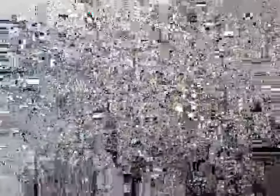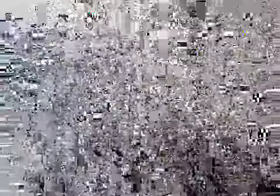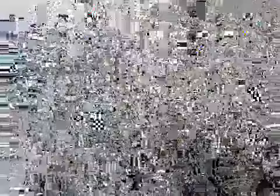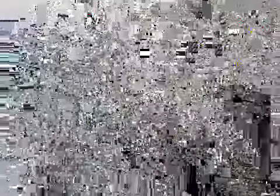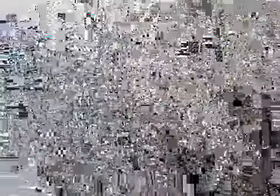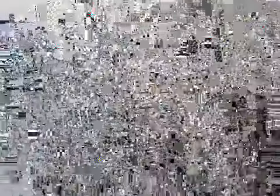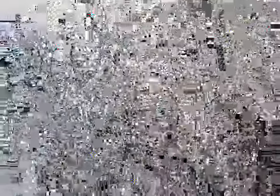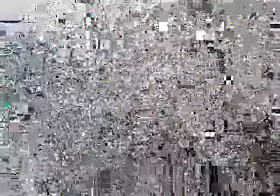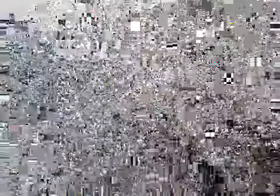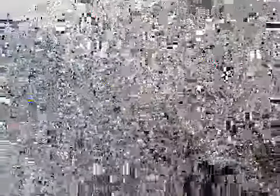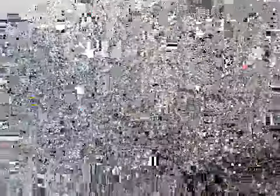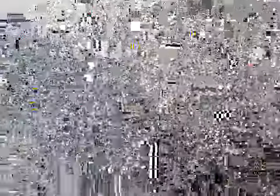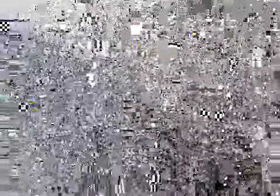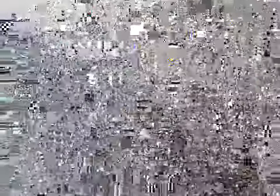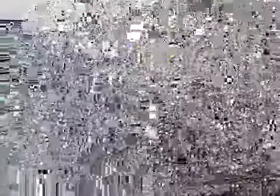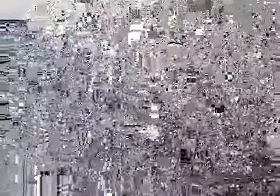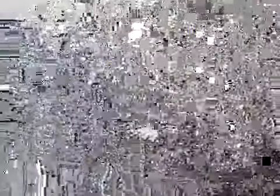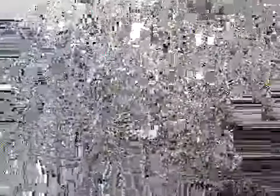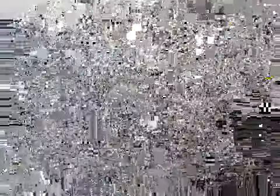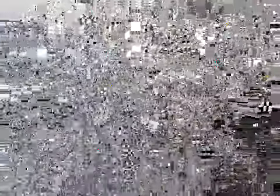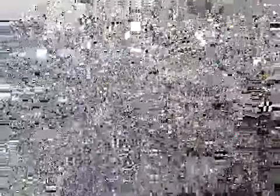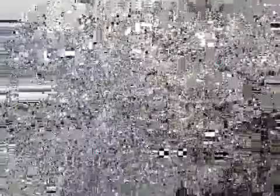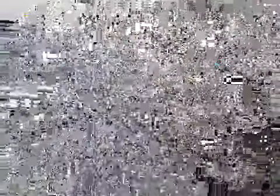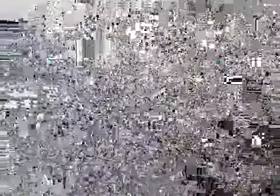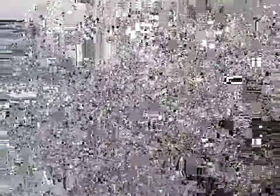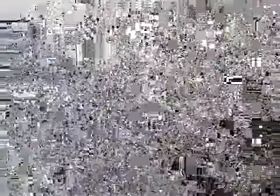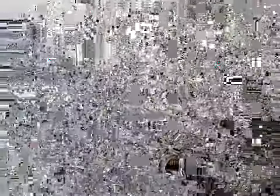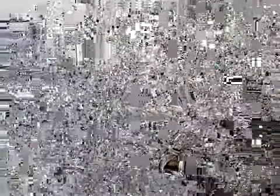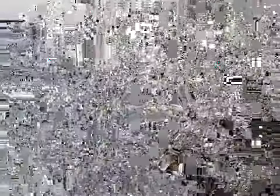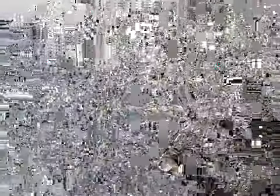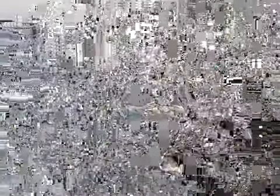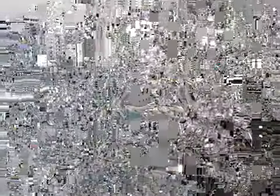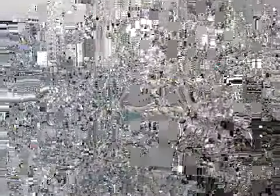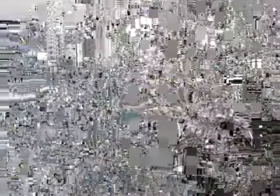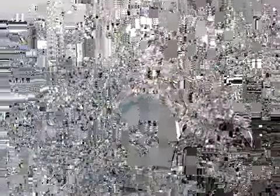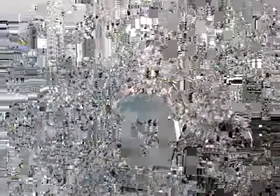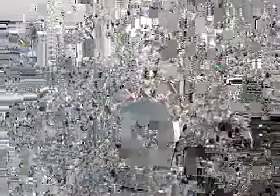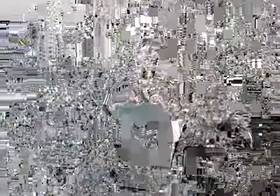Step two, when you get finished with this you click